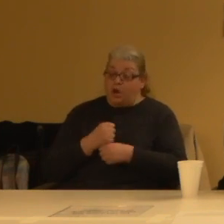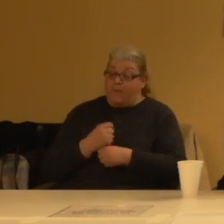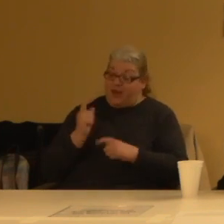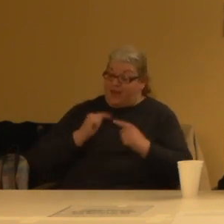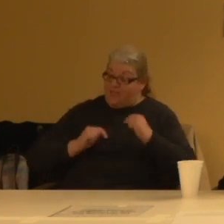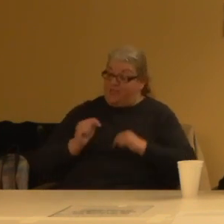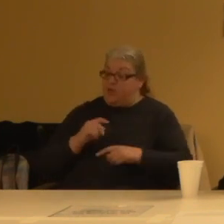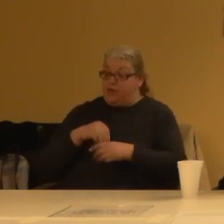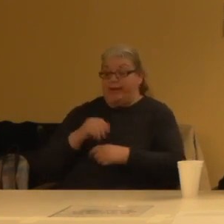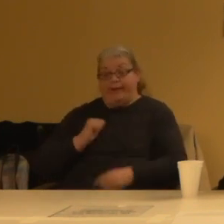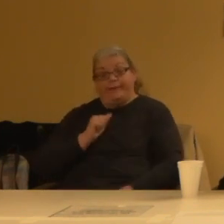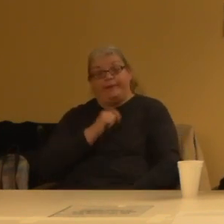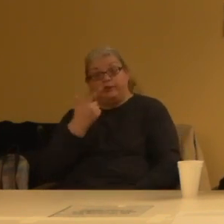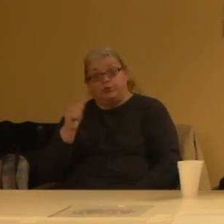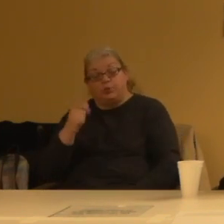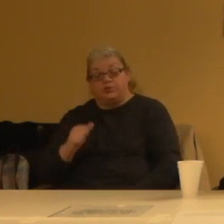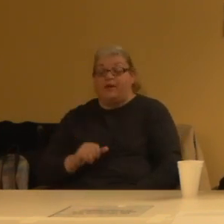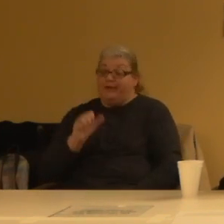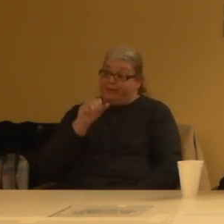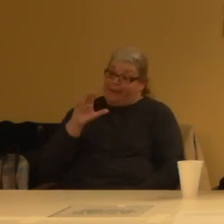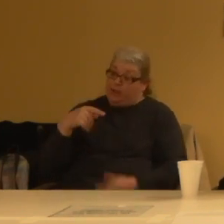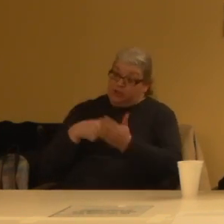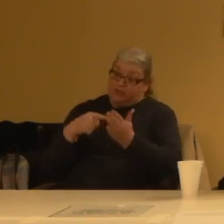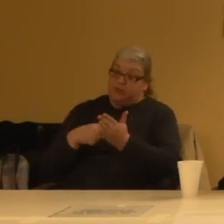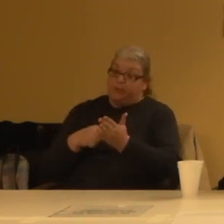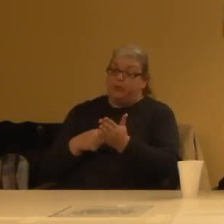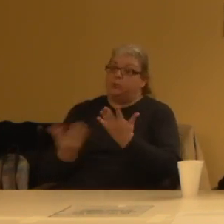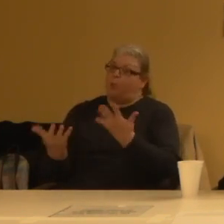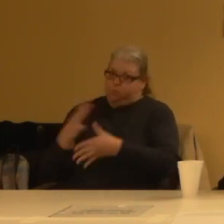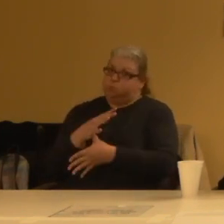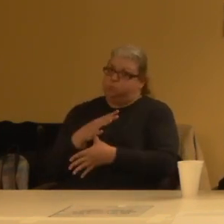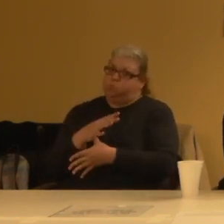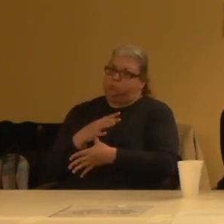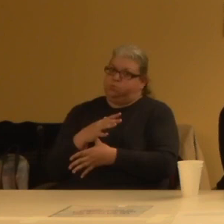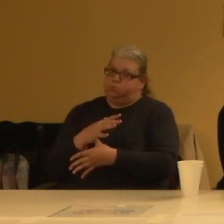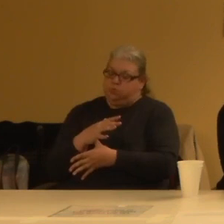the air conditioning bill is a very high priority, or the art is not happening.